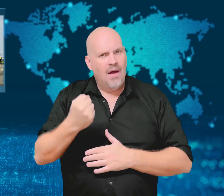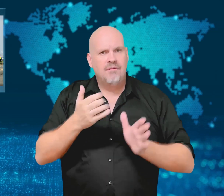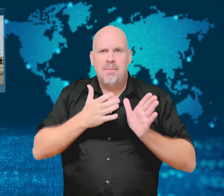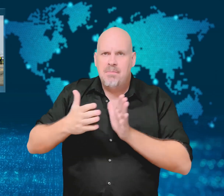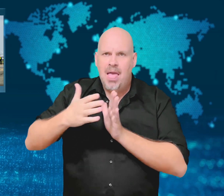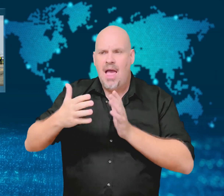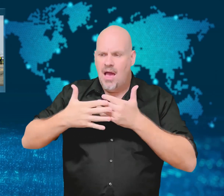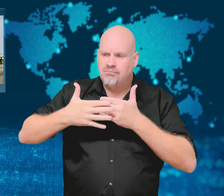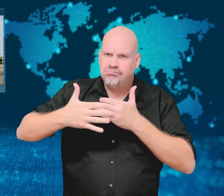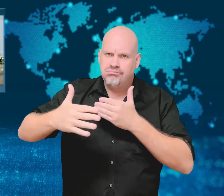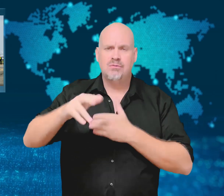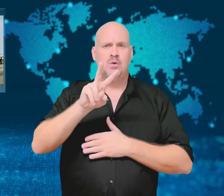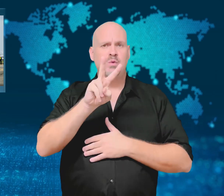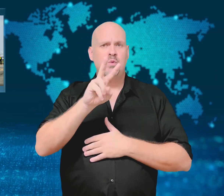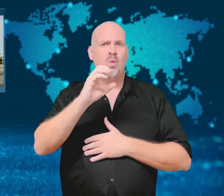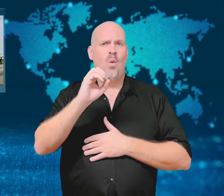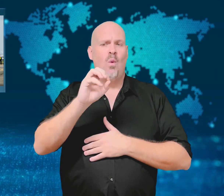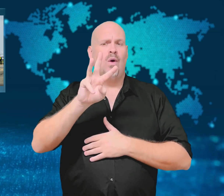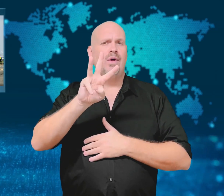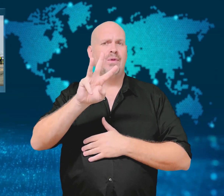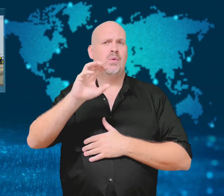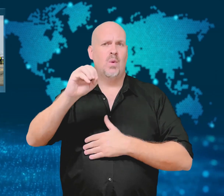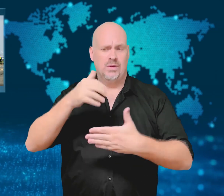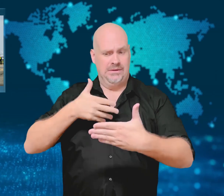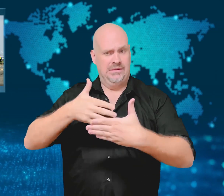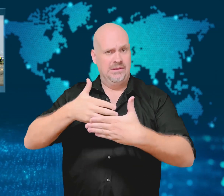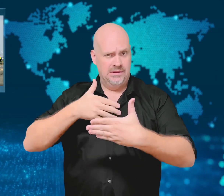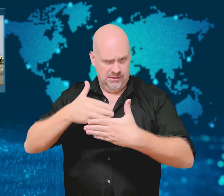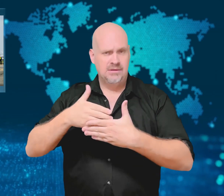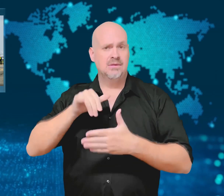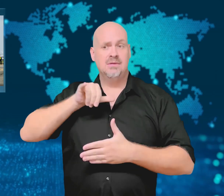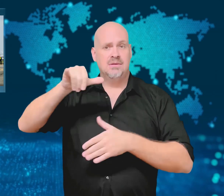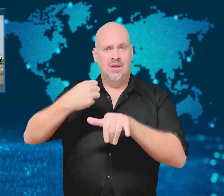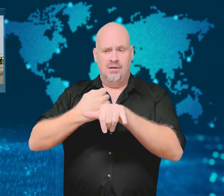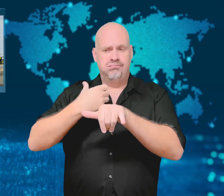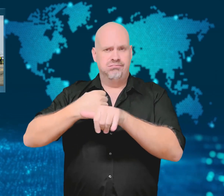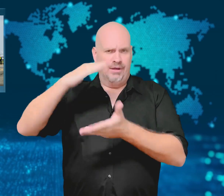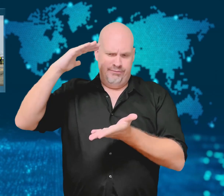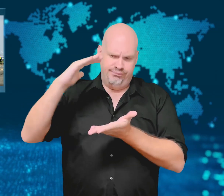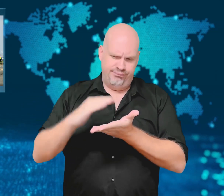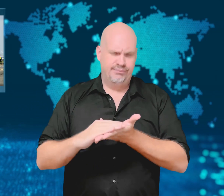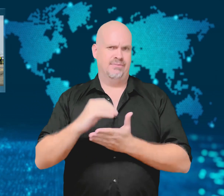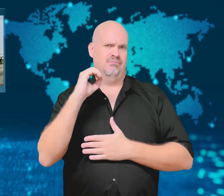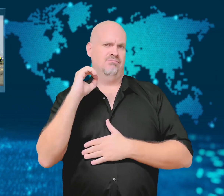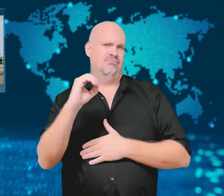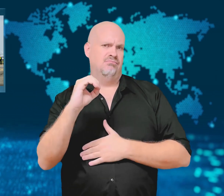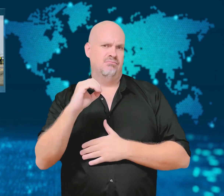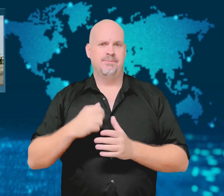Schiphol Airport's CEO Ruud Sondag said there is a plan to make